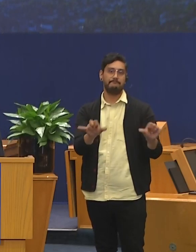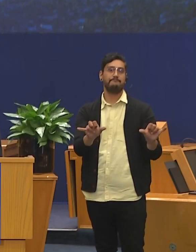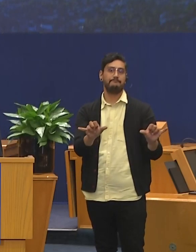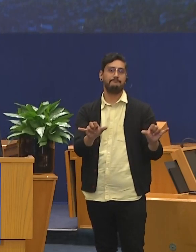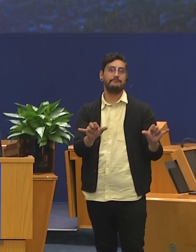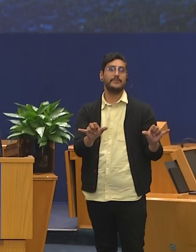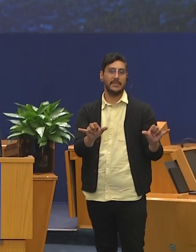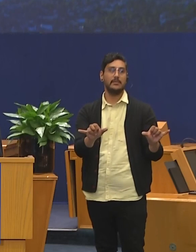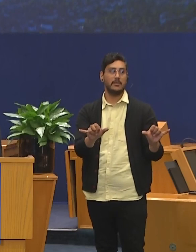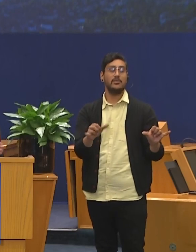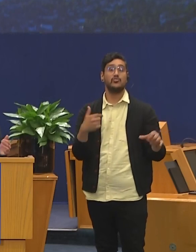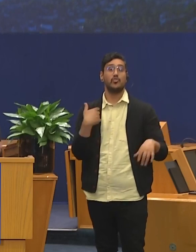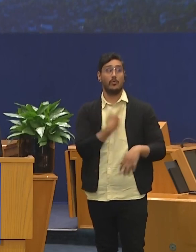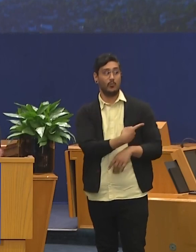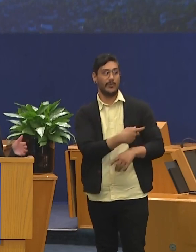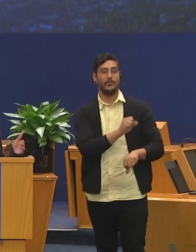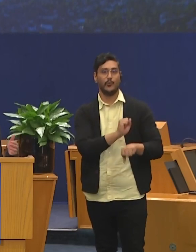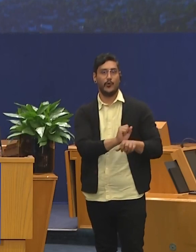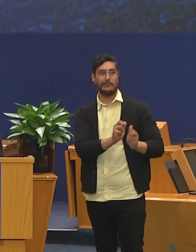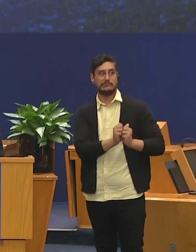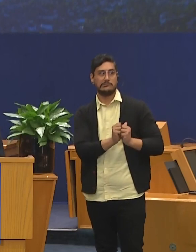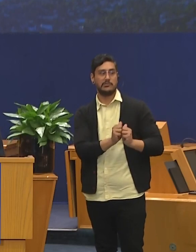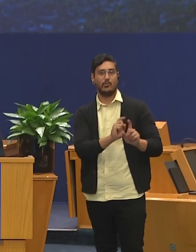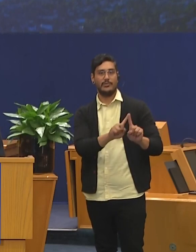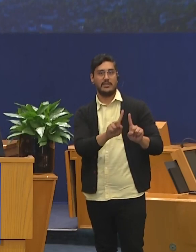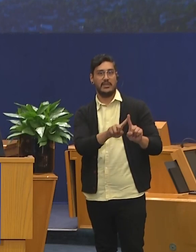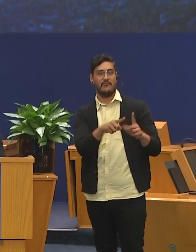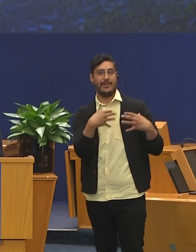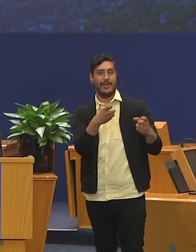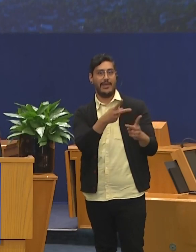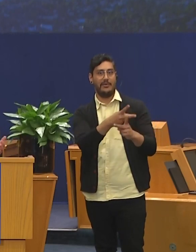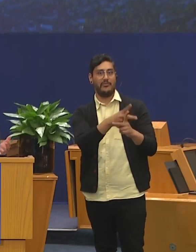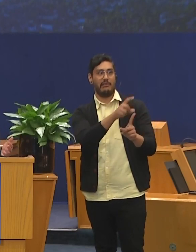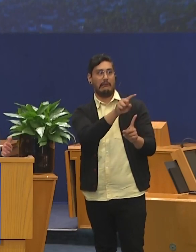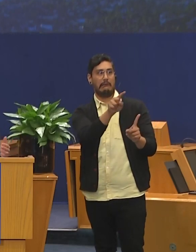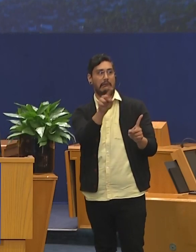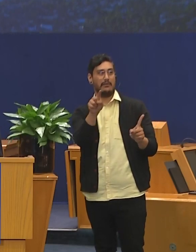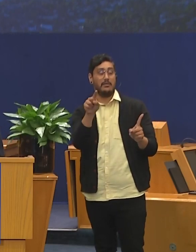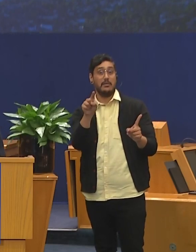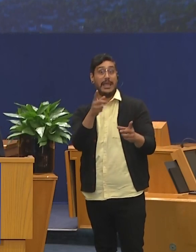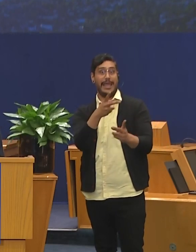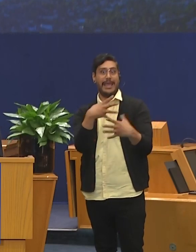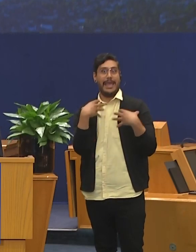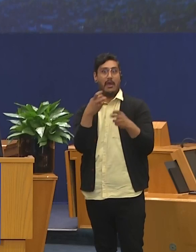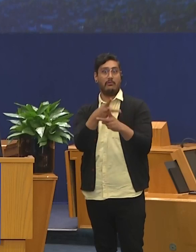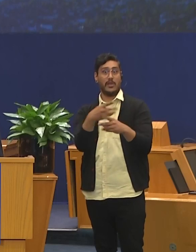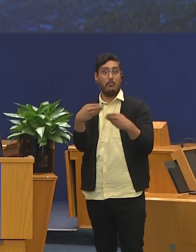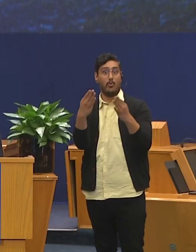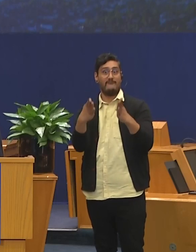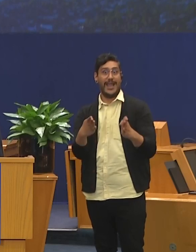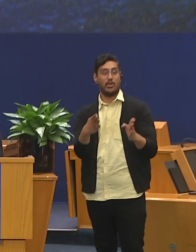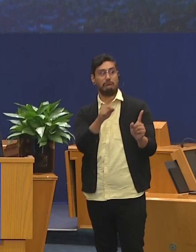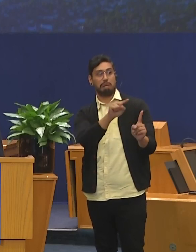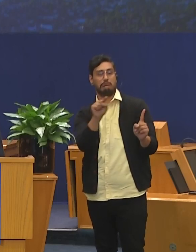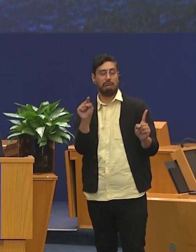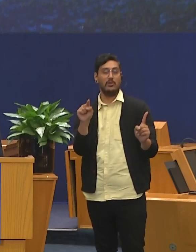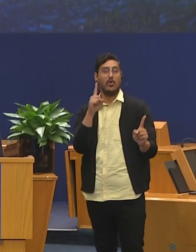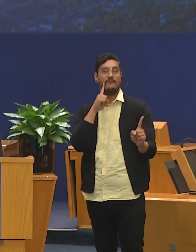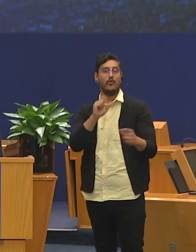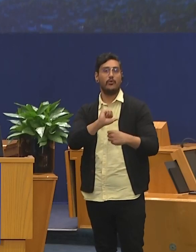HEALTHCARE SYSTEM IS PRESERVED. AND WE WORK VERY CLOSELY WITH ALL OF THE DIFFERENT HEALTHCARE SECTORS AND HEALTH CARE